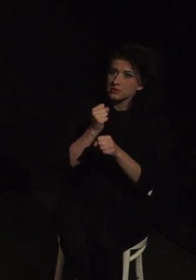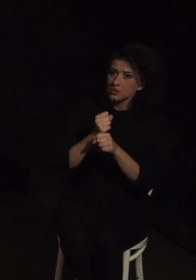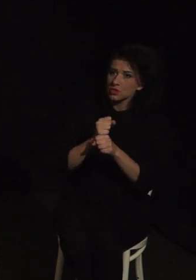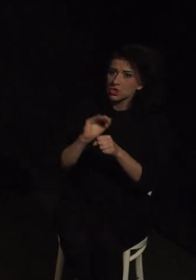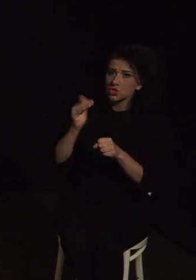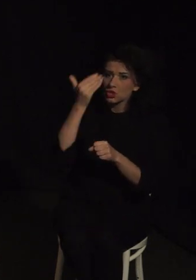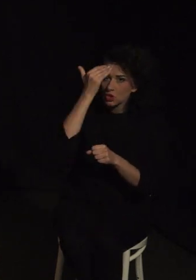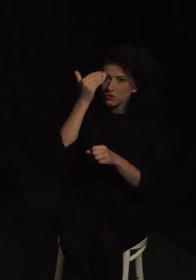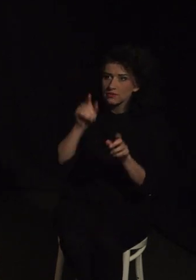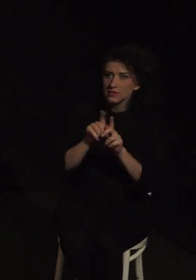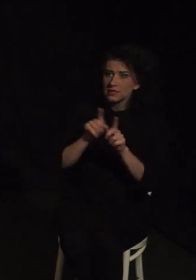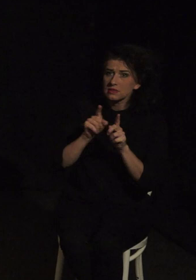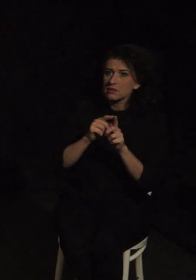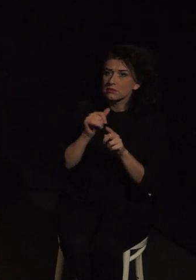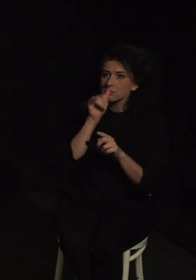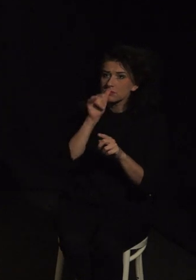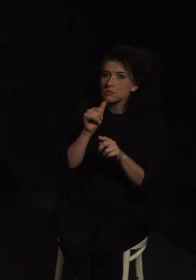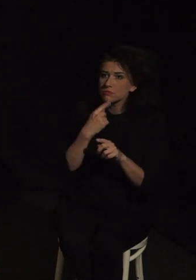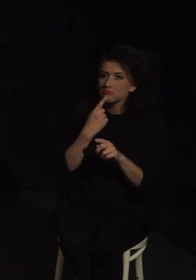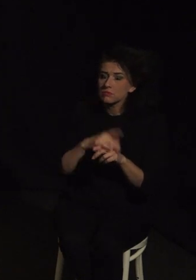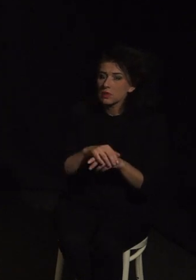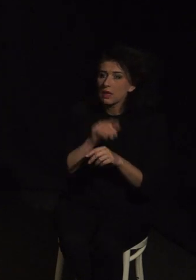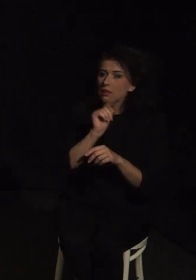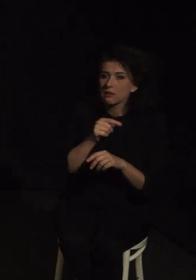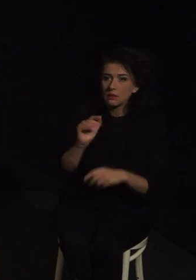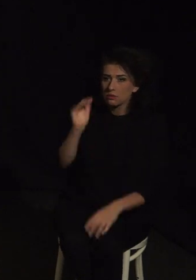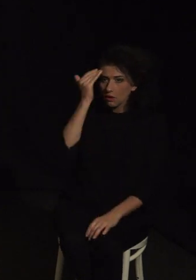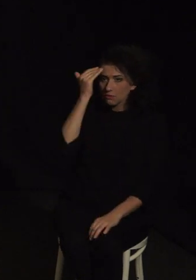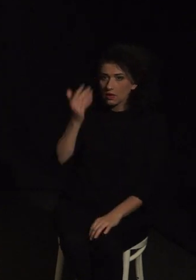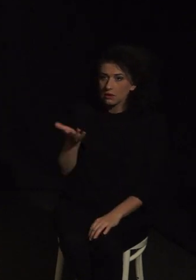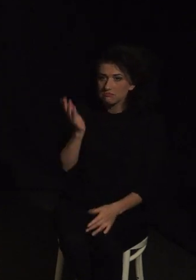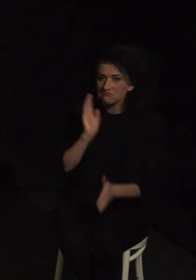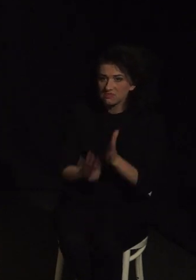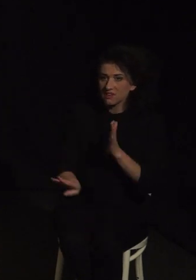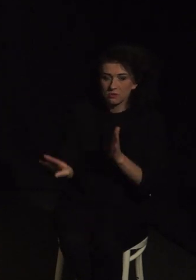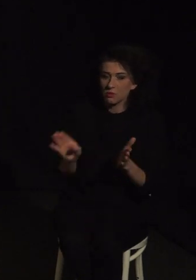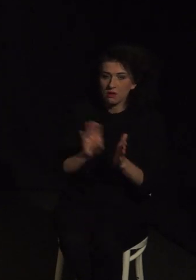which means "will know," I cannot say: "ten tylko się dowie."